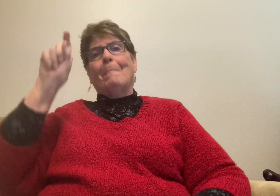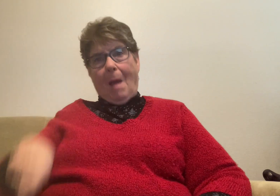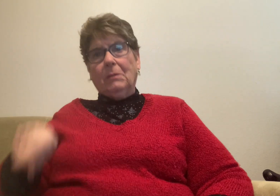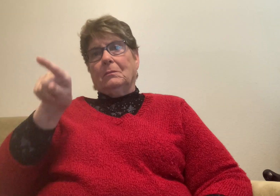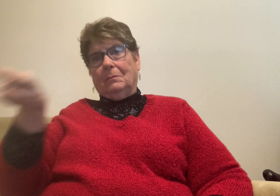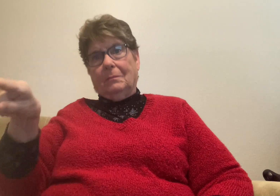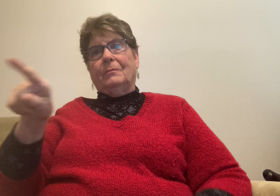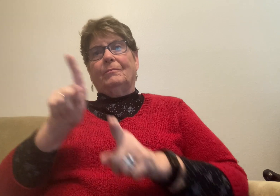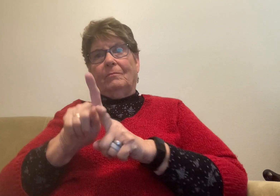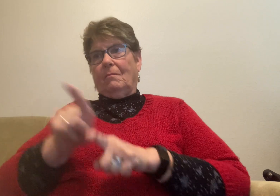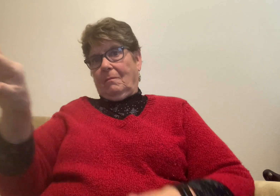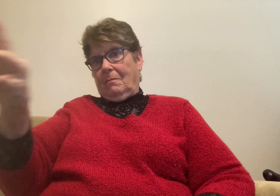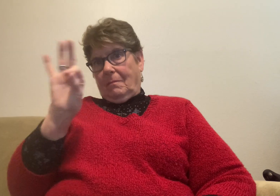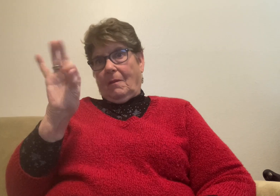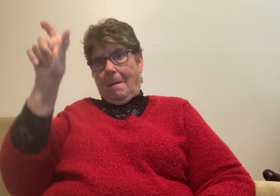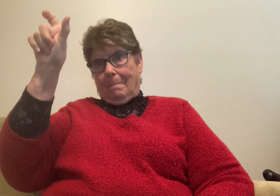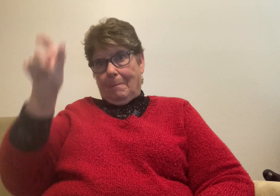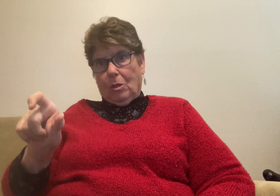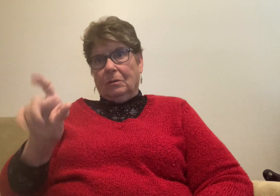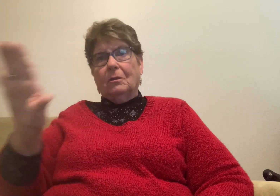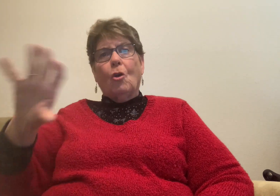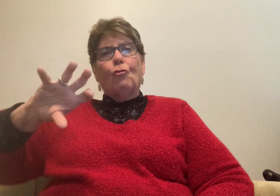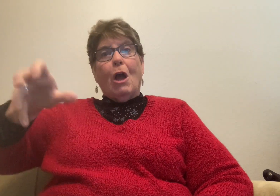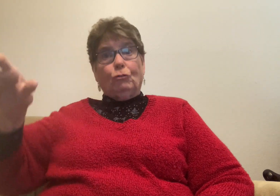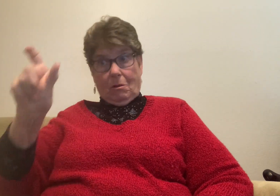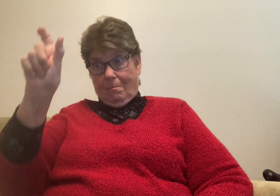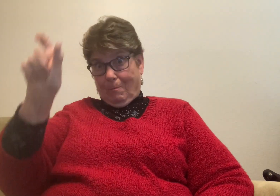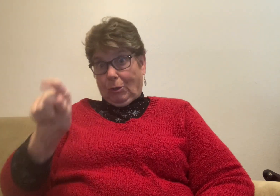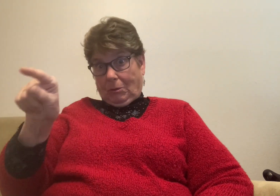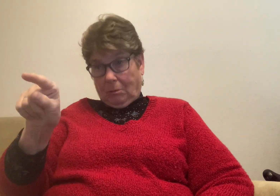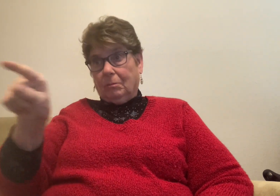they need to pick a representative for their region